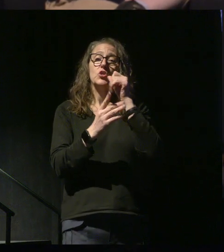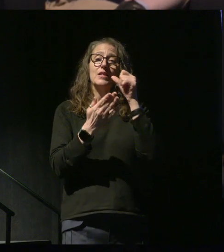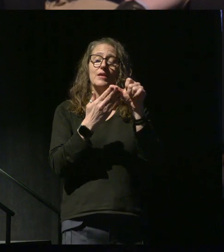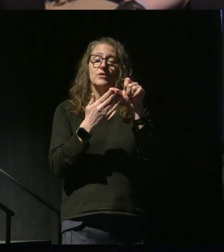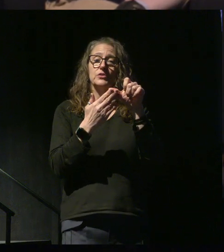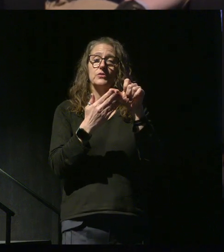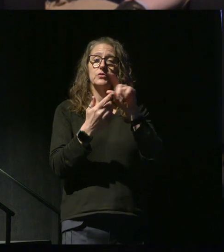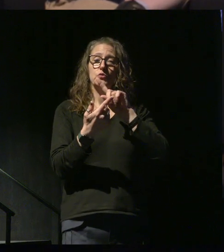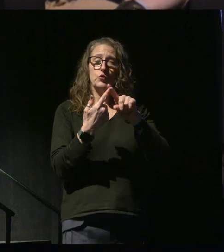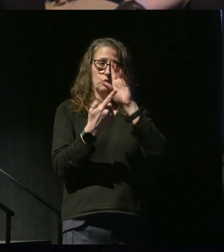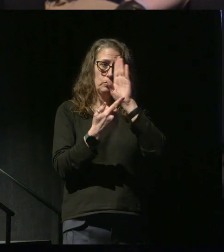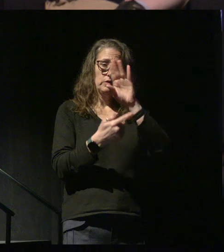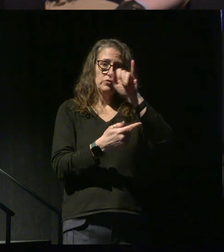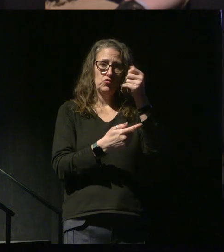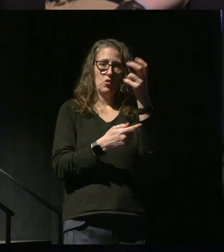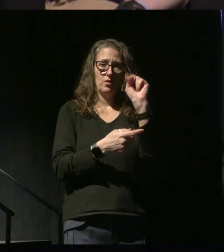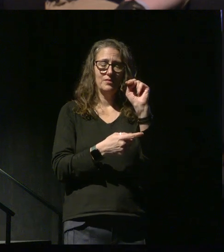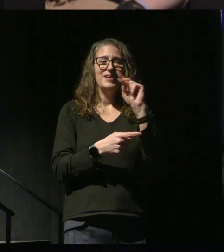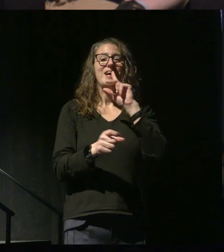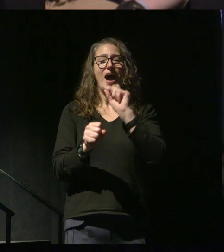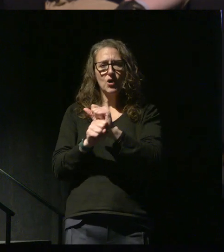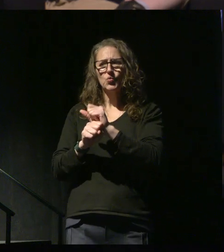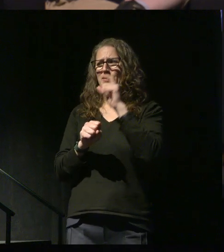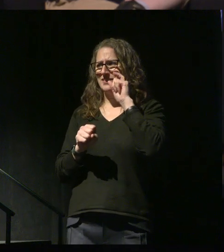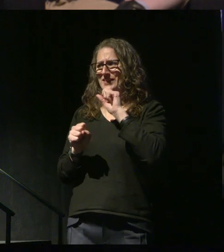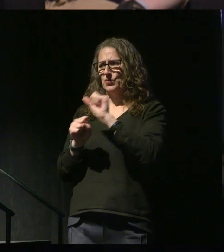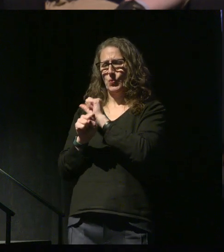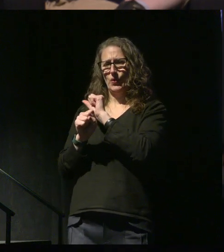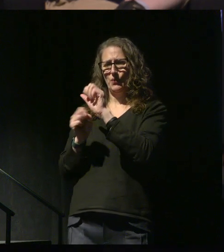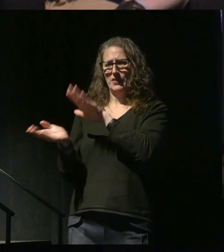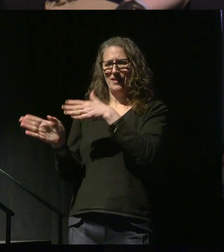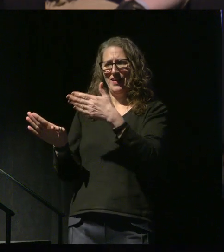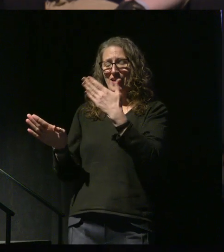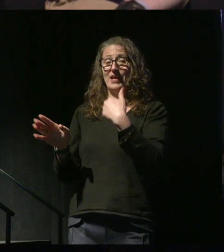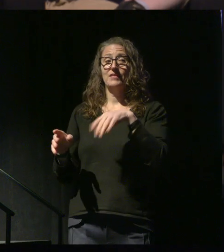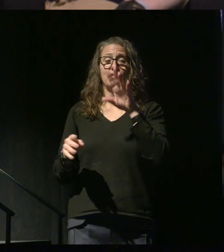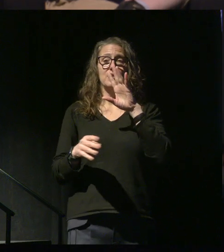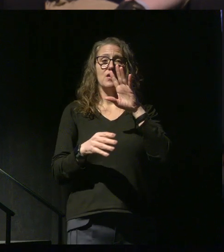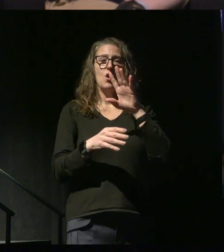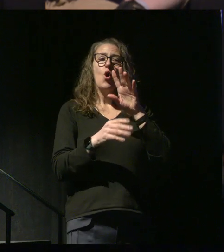like that is like pro client. I didn't know that that would be possible and I never had an issue.